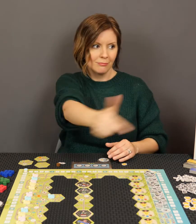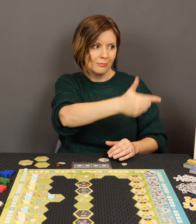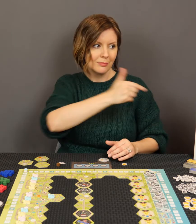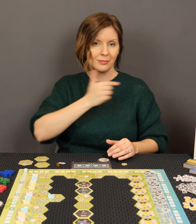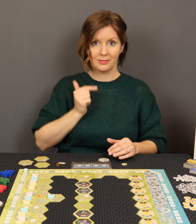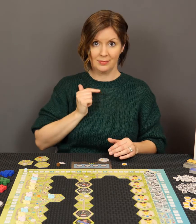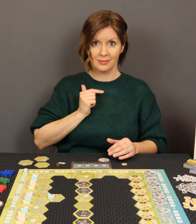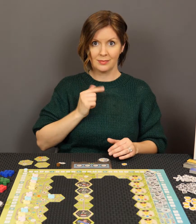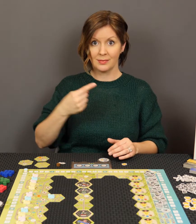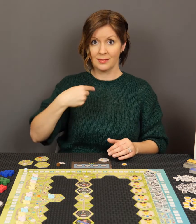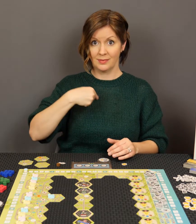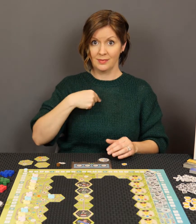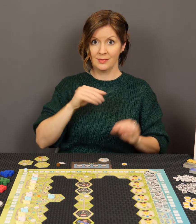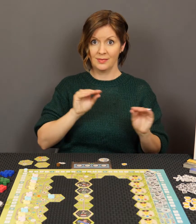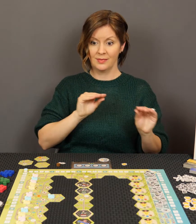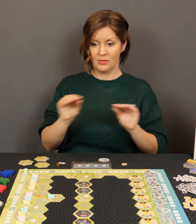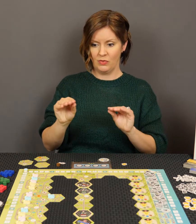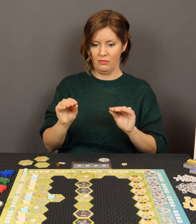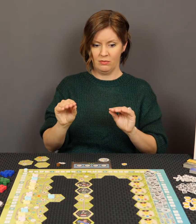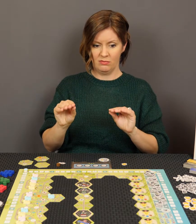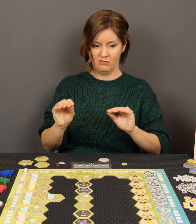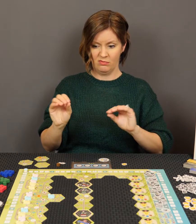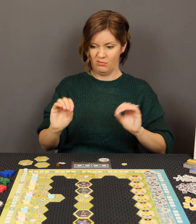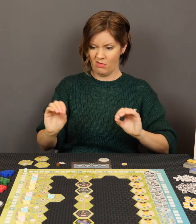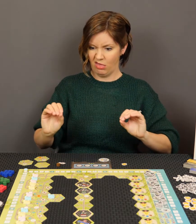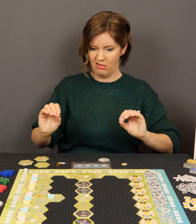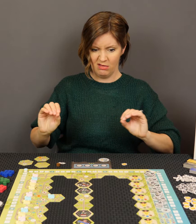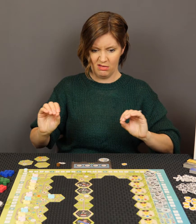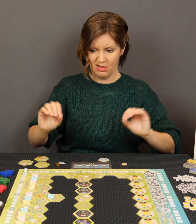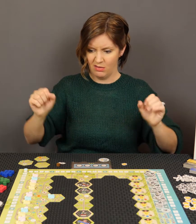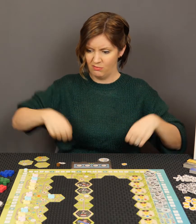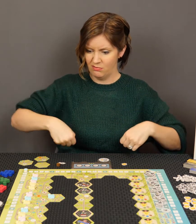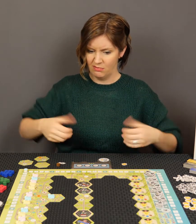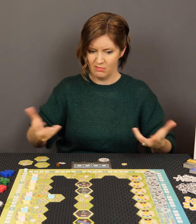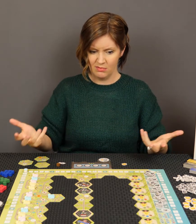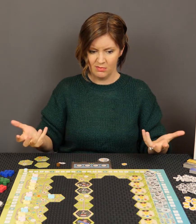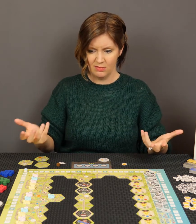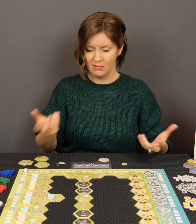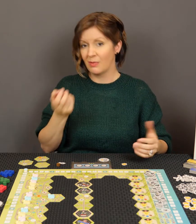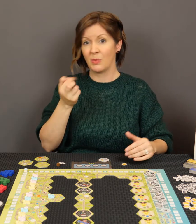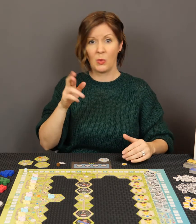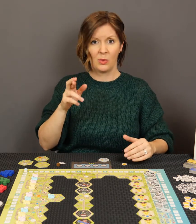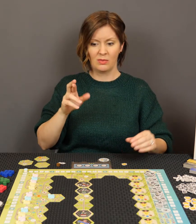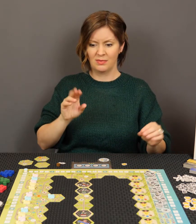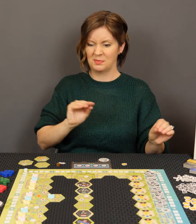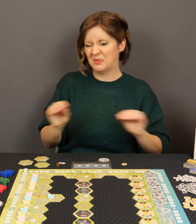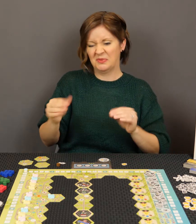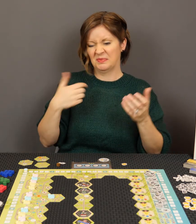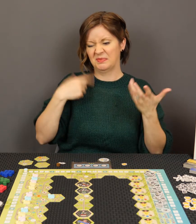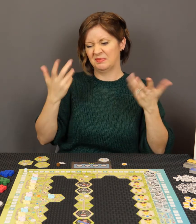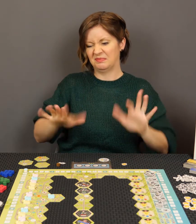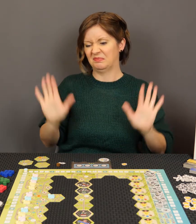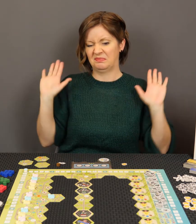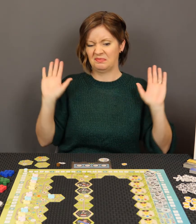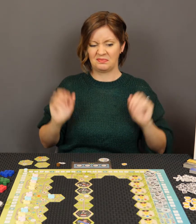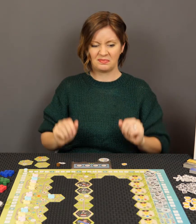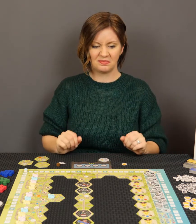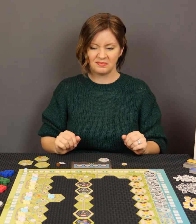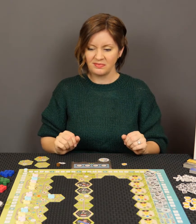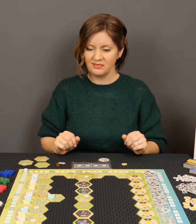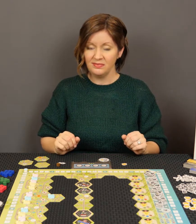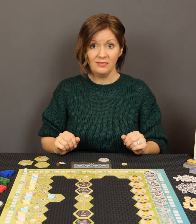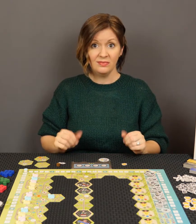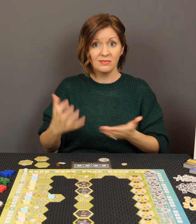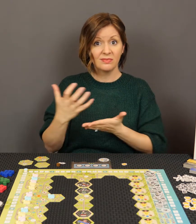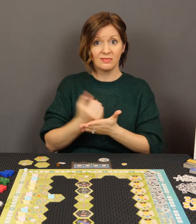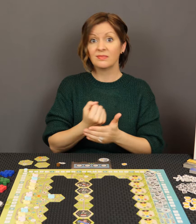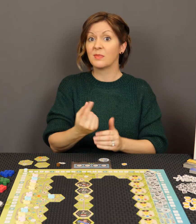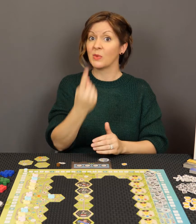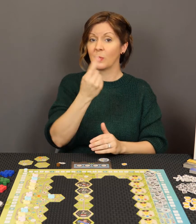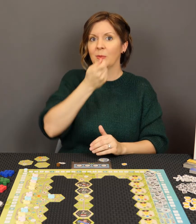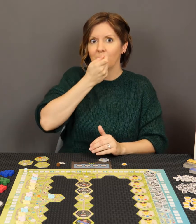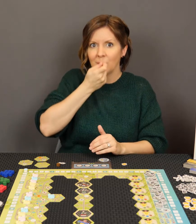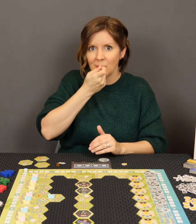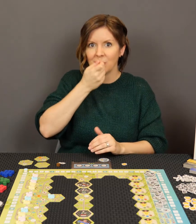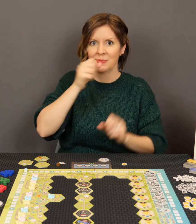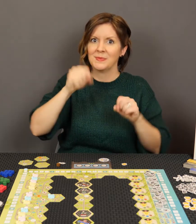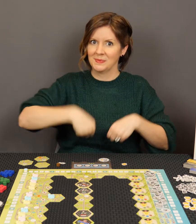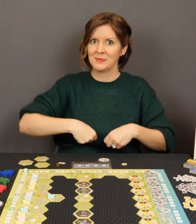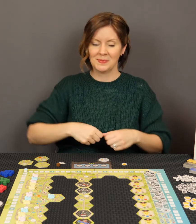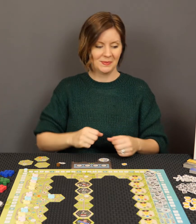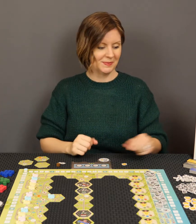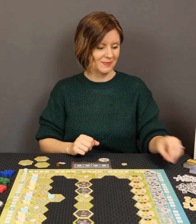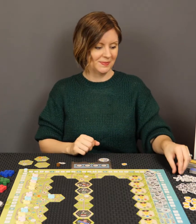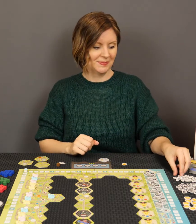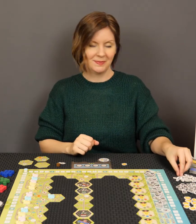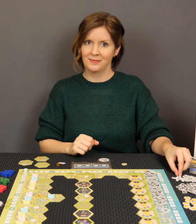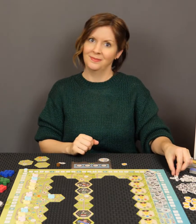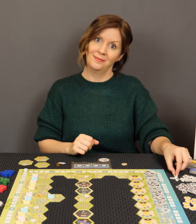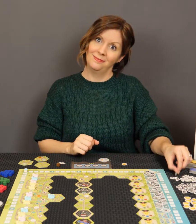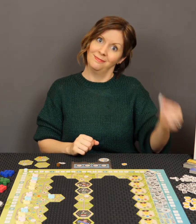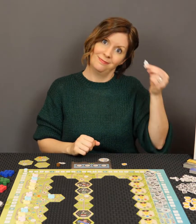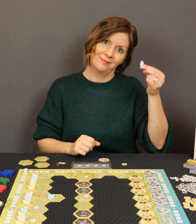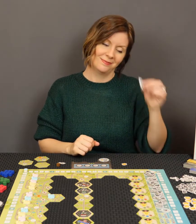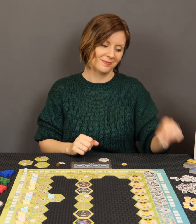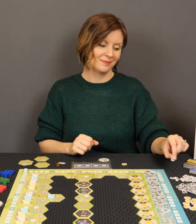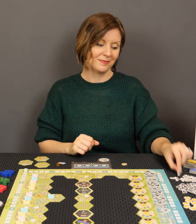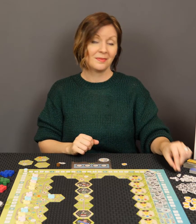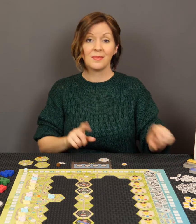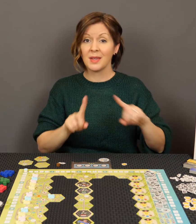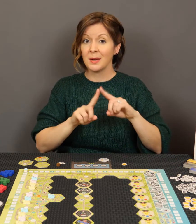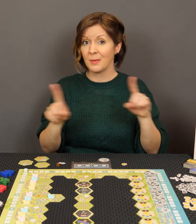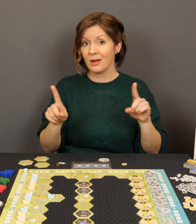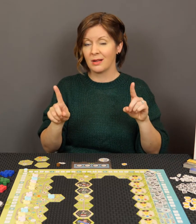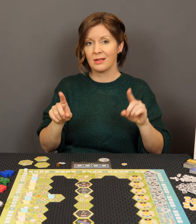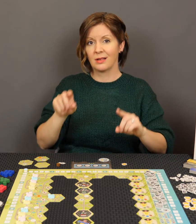If it’s my turn and I just can’t move or I don’t want to then I earn 1 whistle.